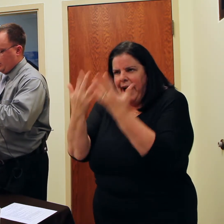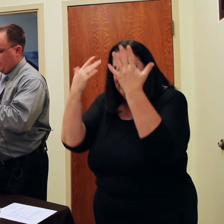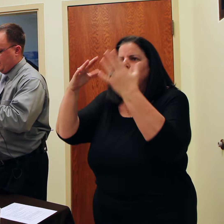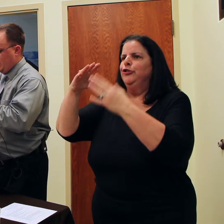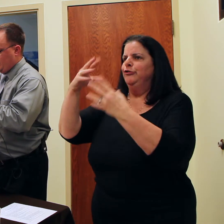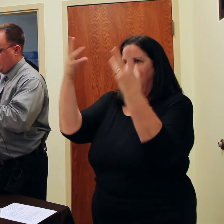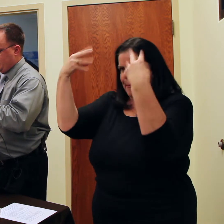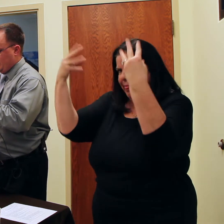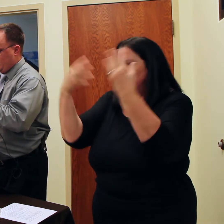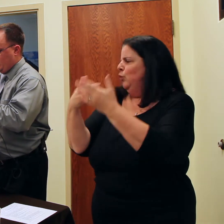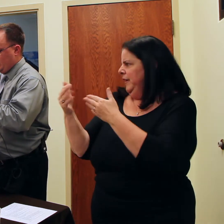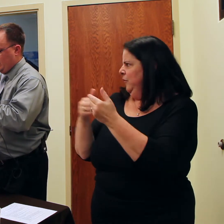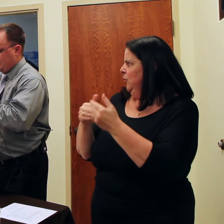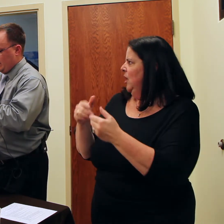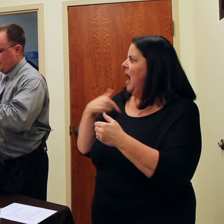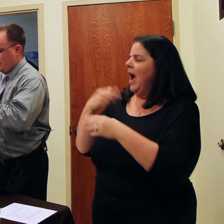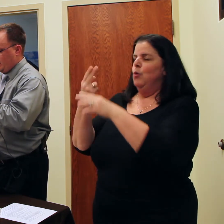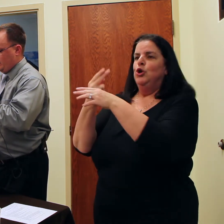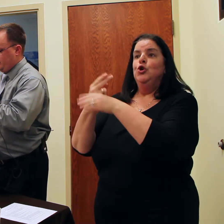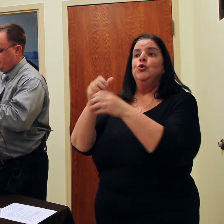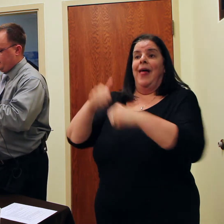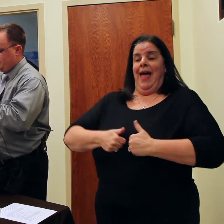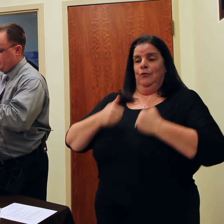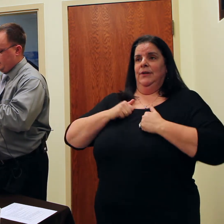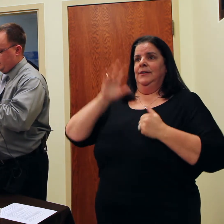I'm gonna use the address 729 South Tejon.